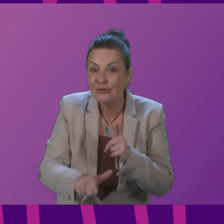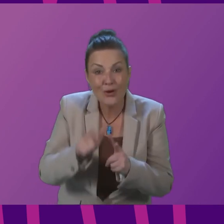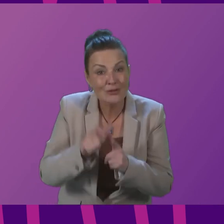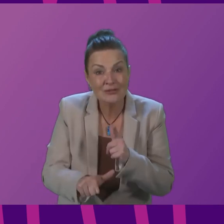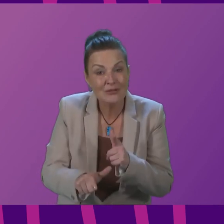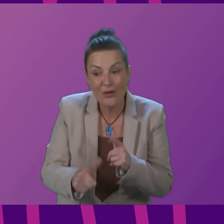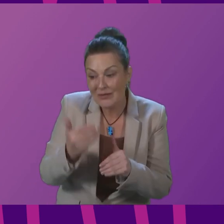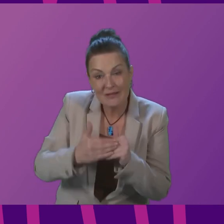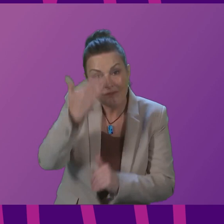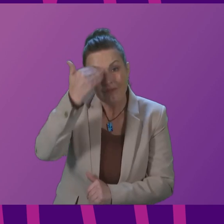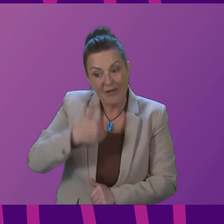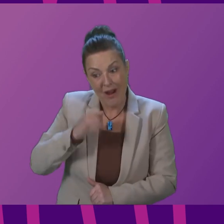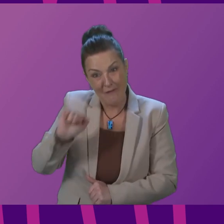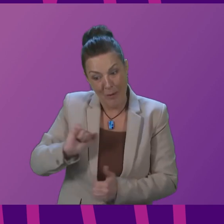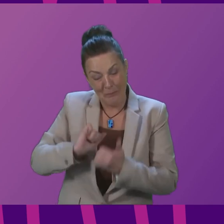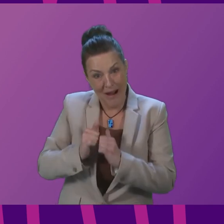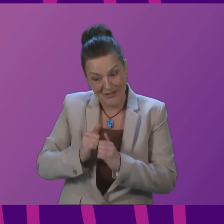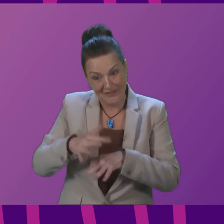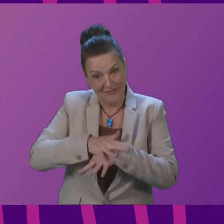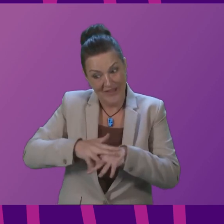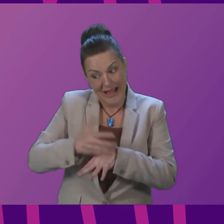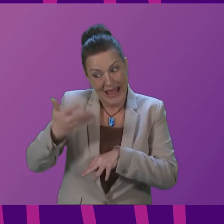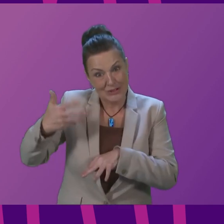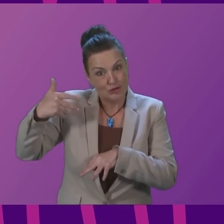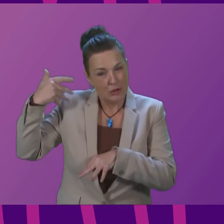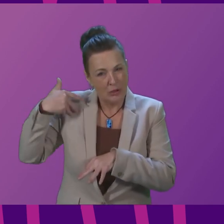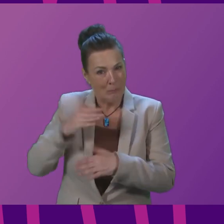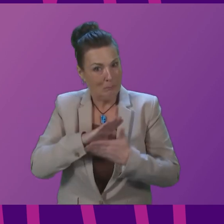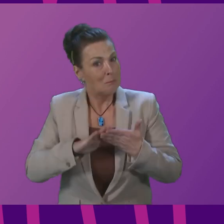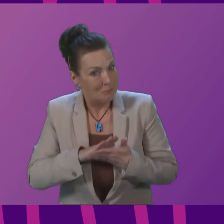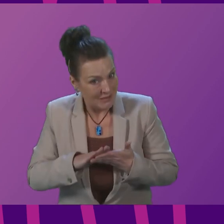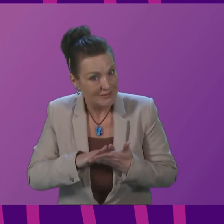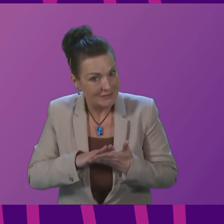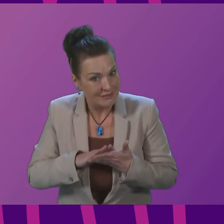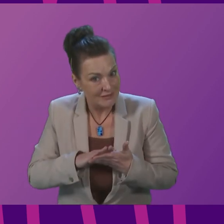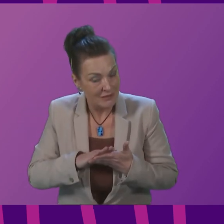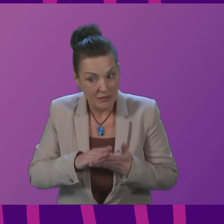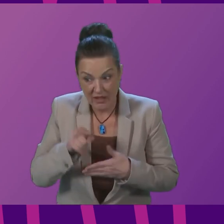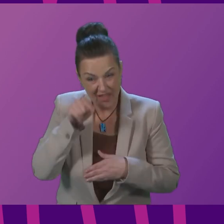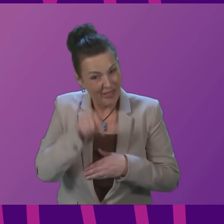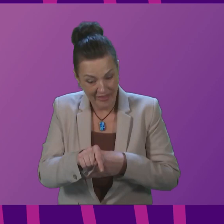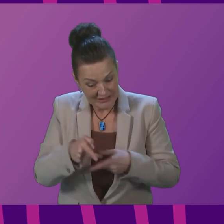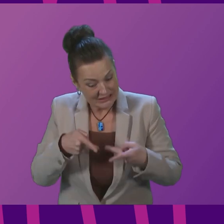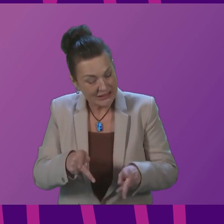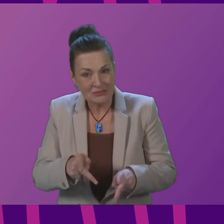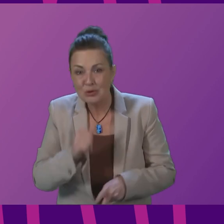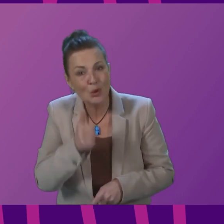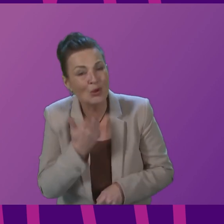history. Does the First Minister agree that the current system is simply not doing enough to keep